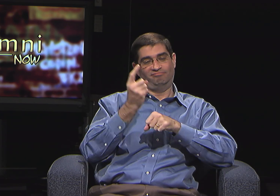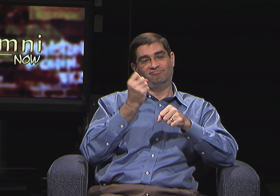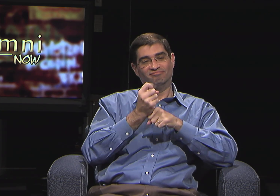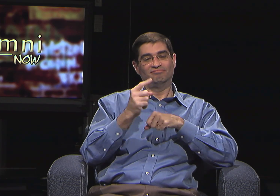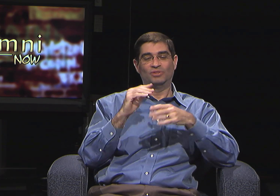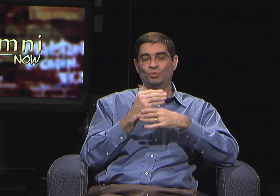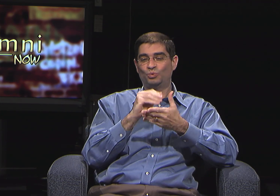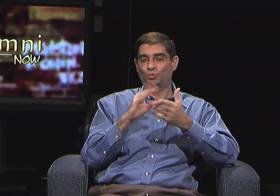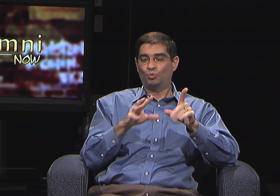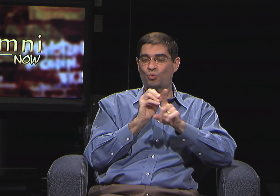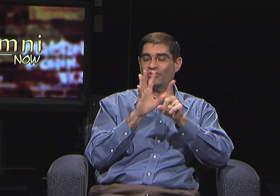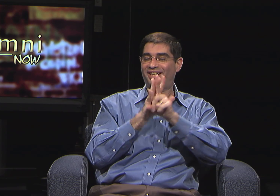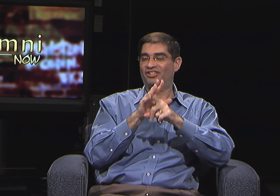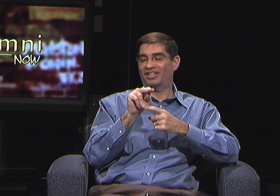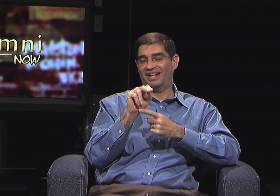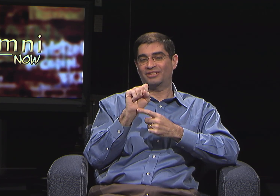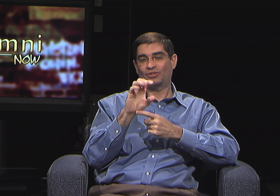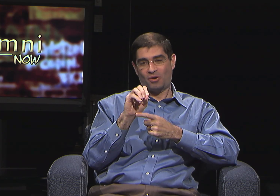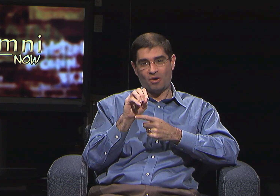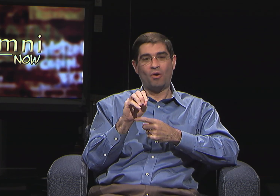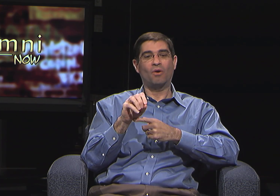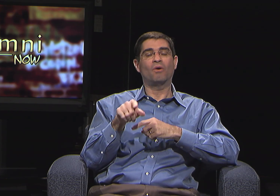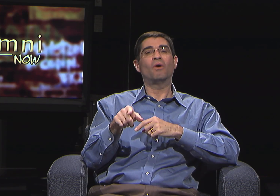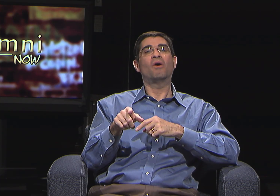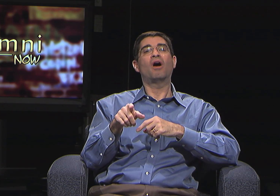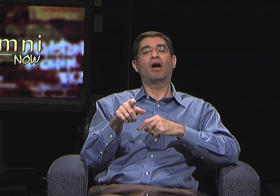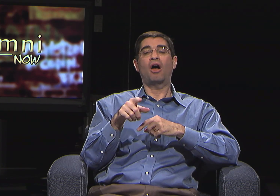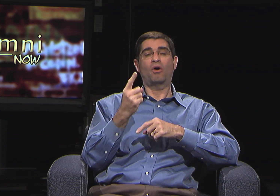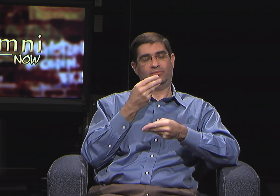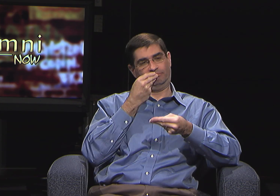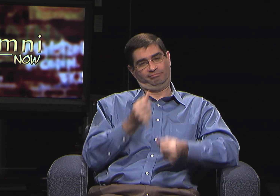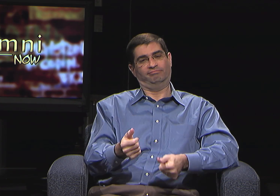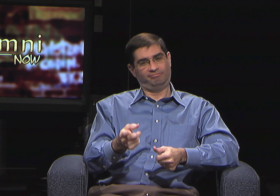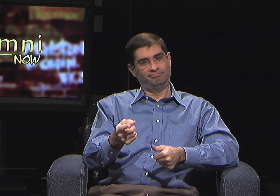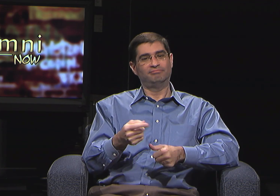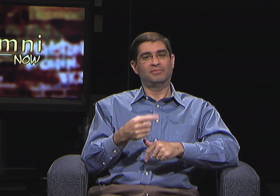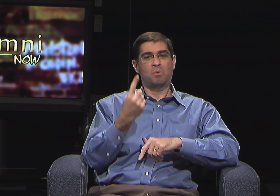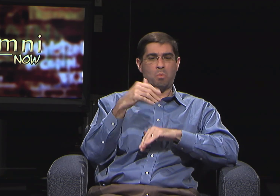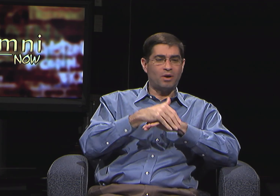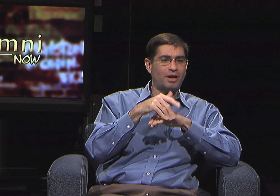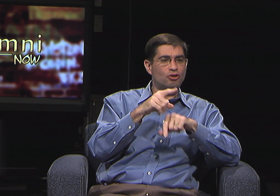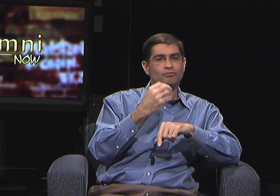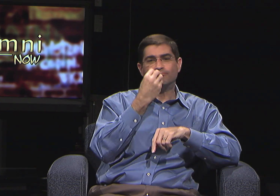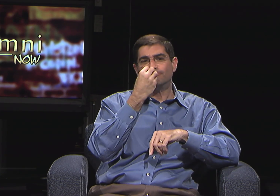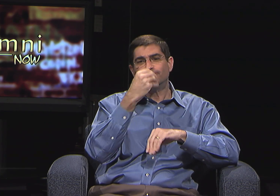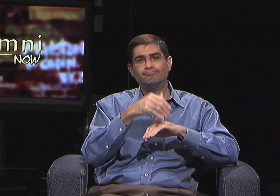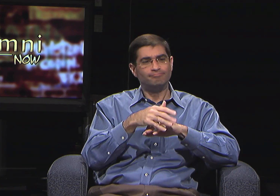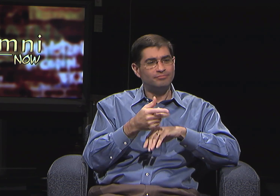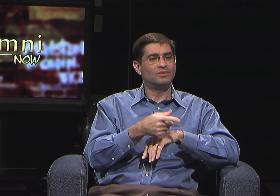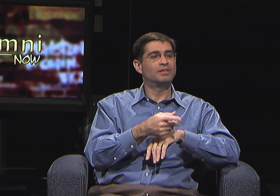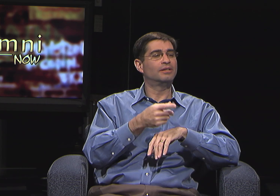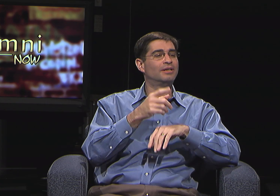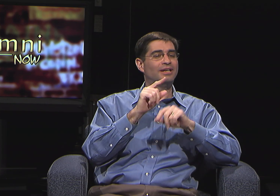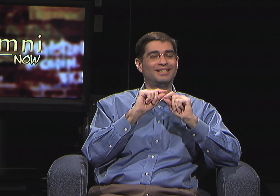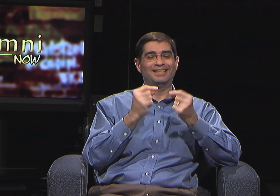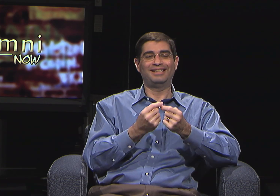every year during New Student Orientation, we would sort of pick on the new students a little bit. During dinner, one of the team leaders would come up